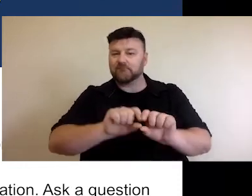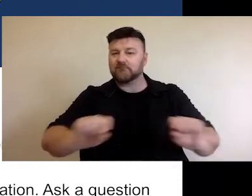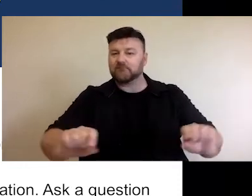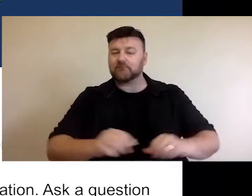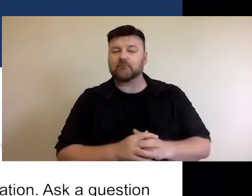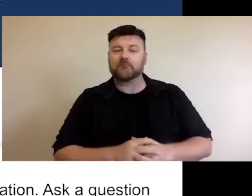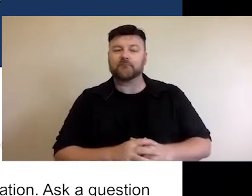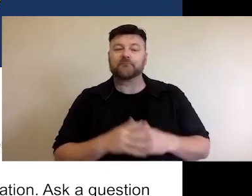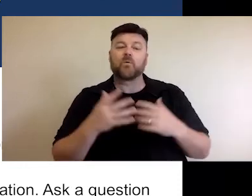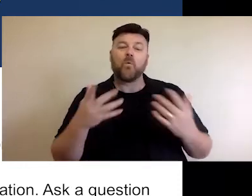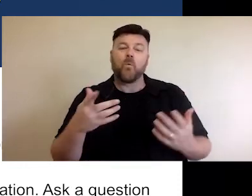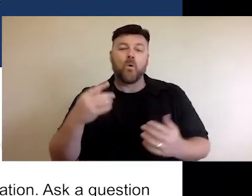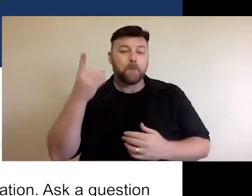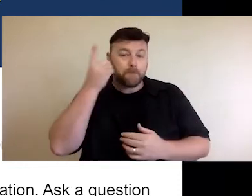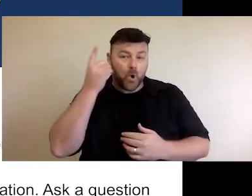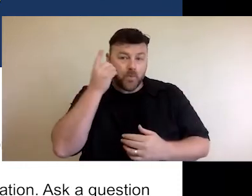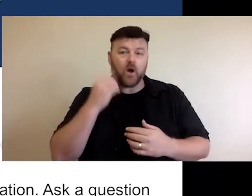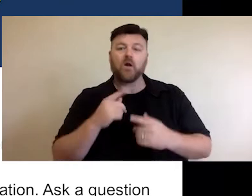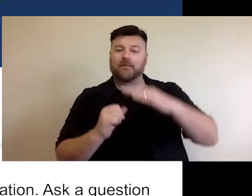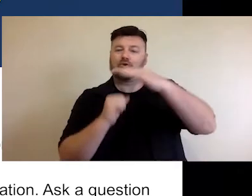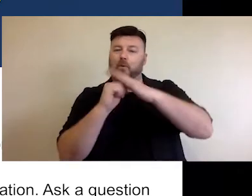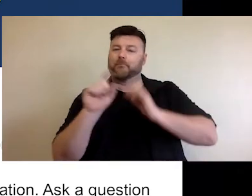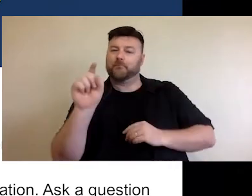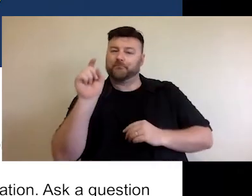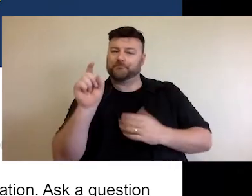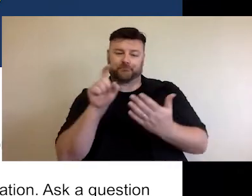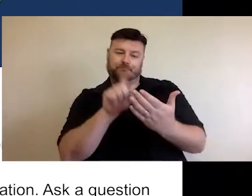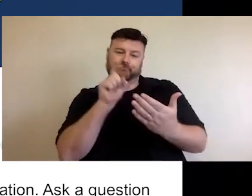Or if you're using a mobile, at the top. Also,